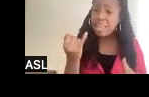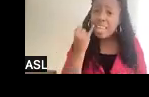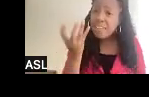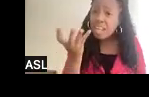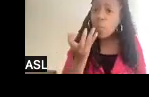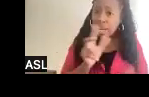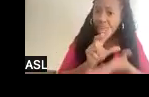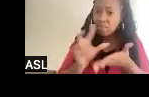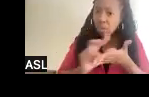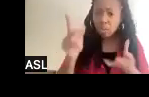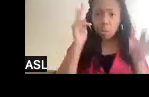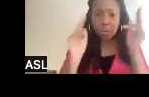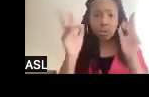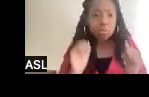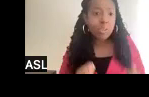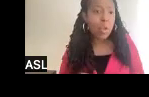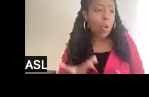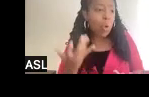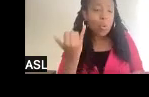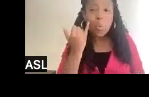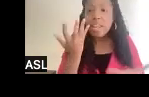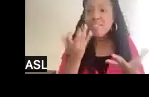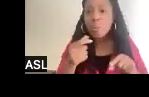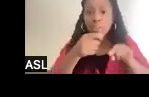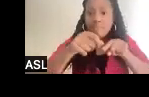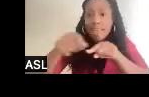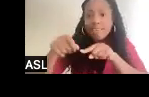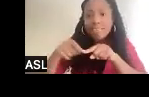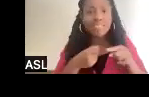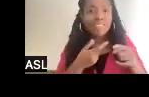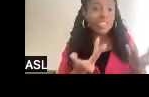right or maybe what if they want their nails done or you know all these things that are not covered